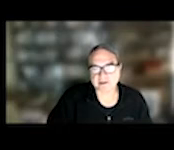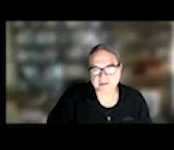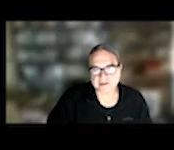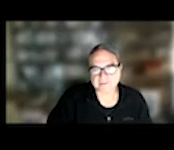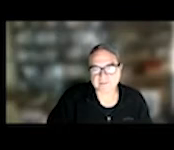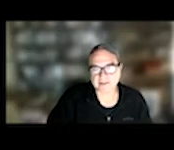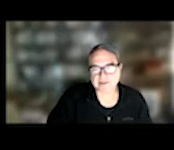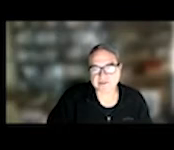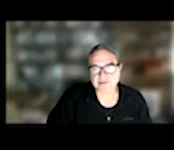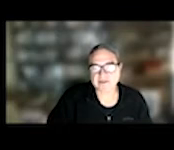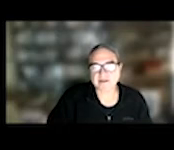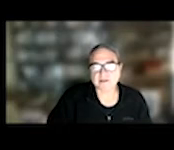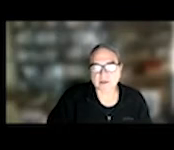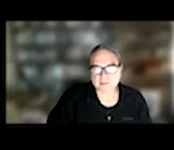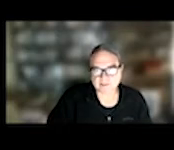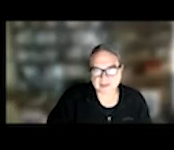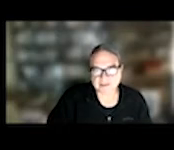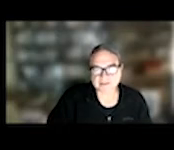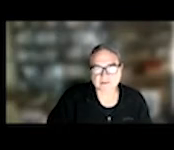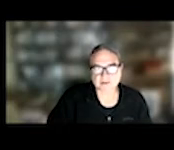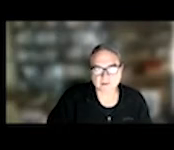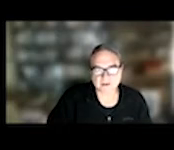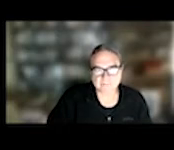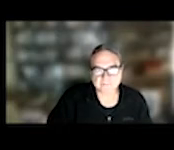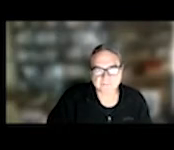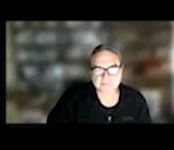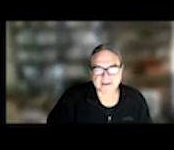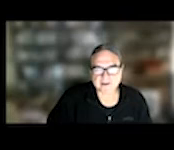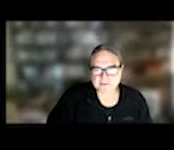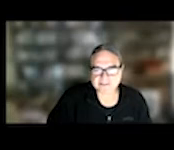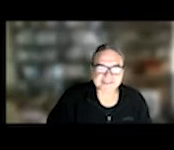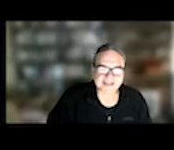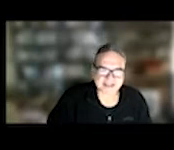Indian population and the white population in South Dakota and I know it's a busy slide,